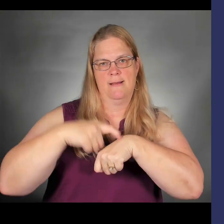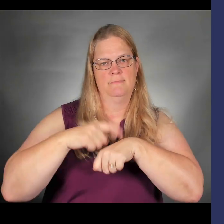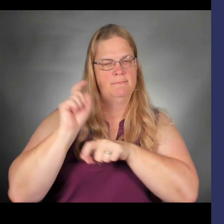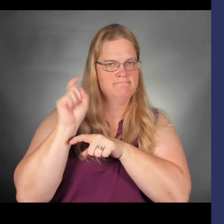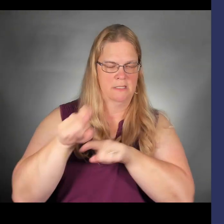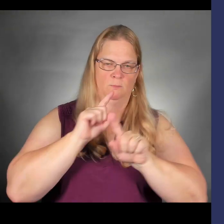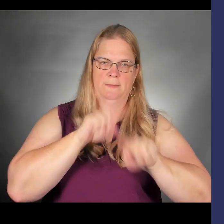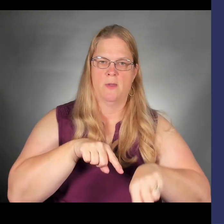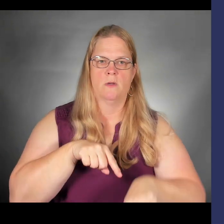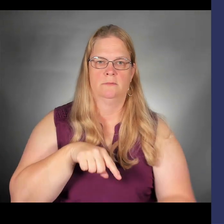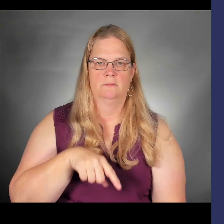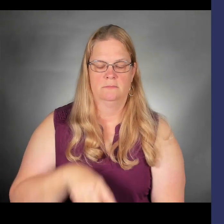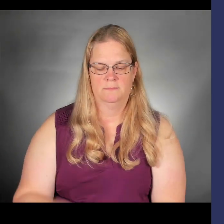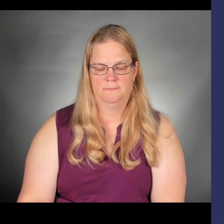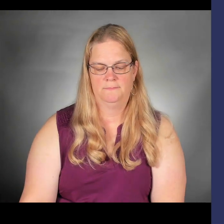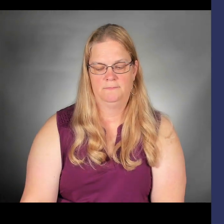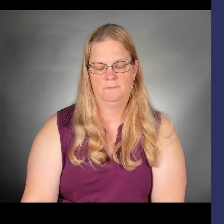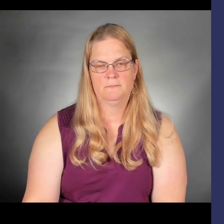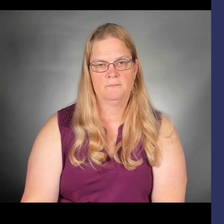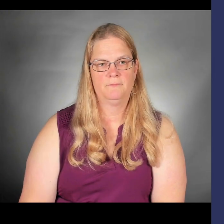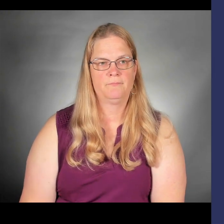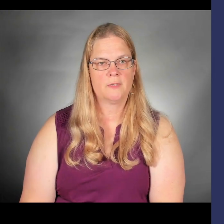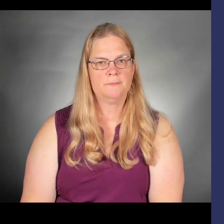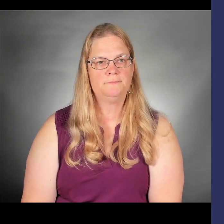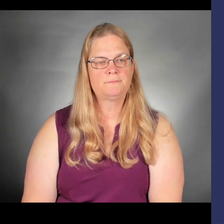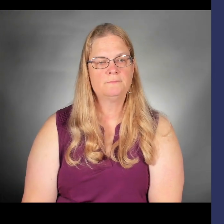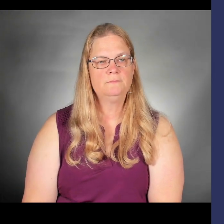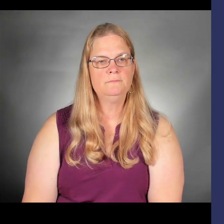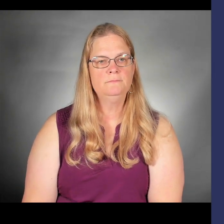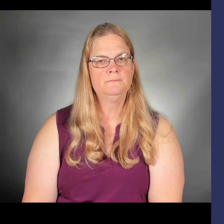Every student, every time; you must report it.